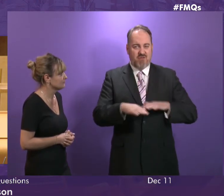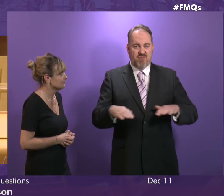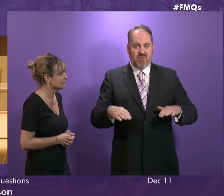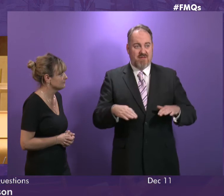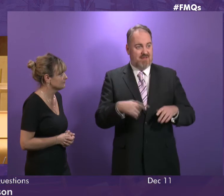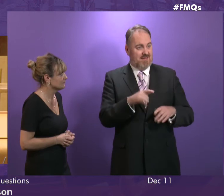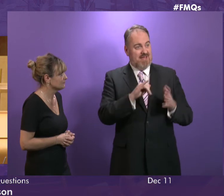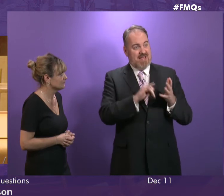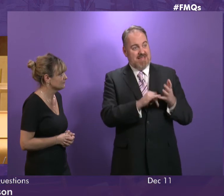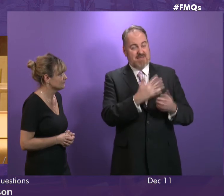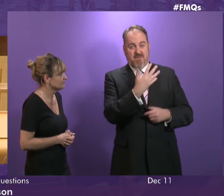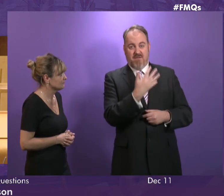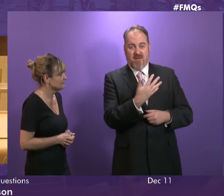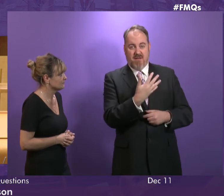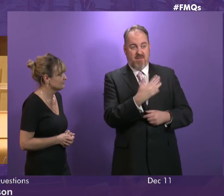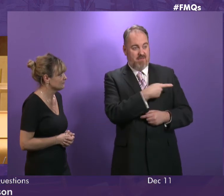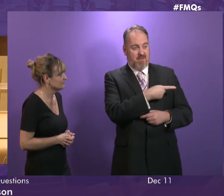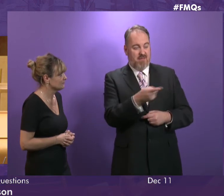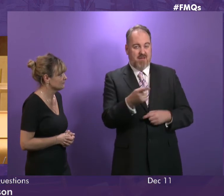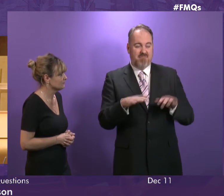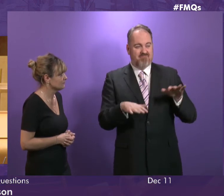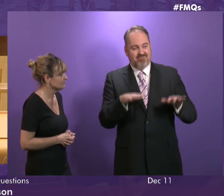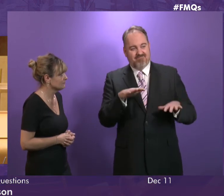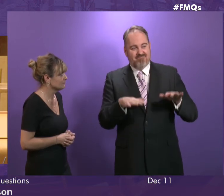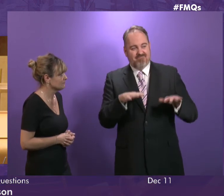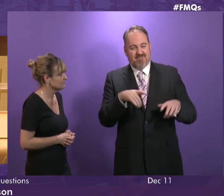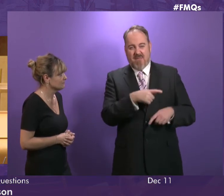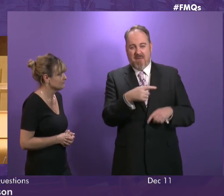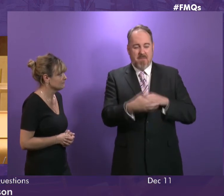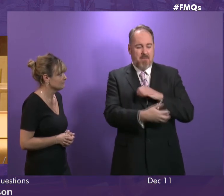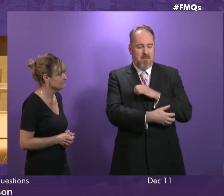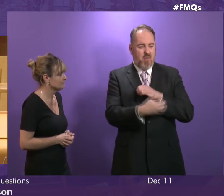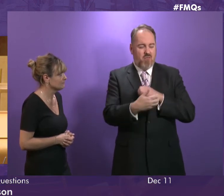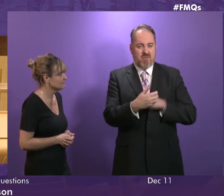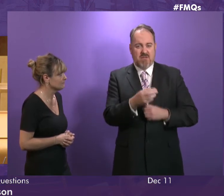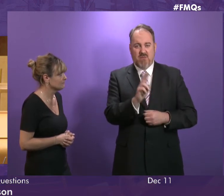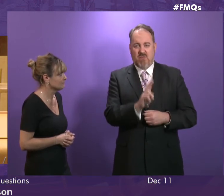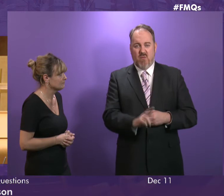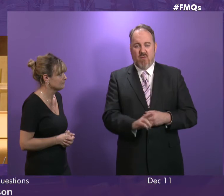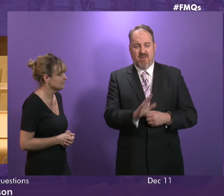5, data shows that the average number of entries in the most deprived schools is 3.4 compared